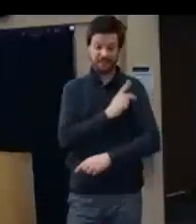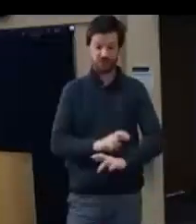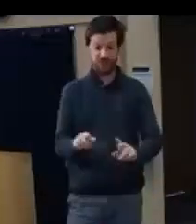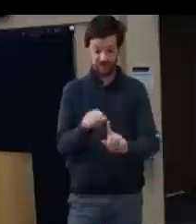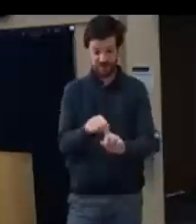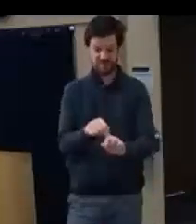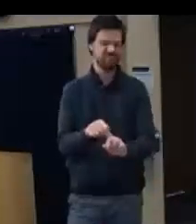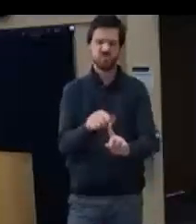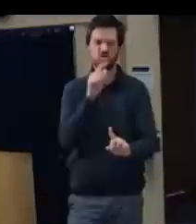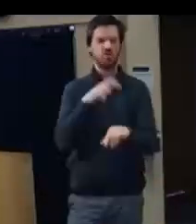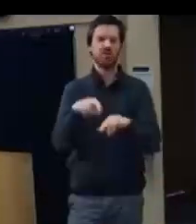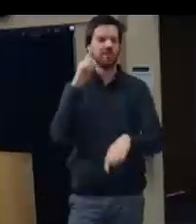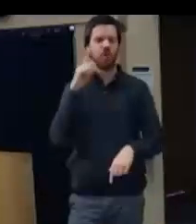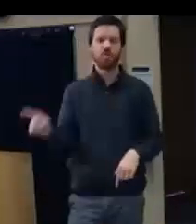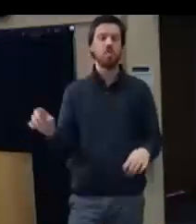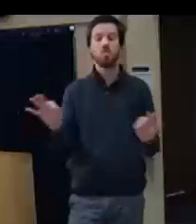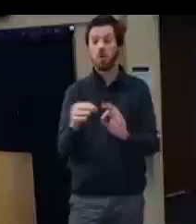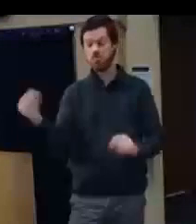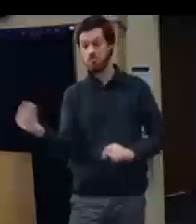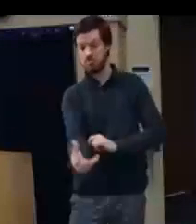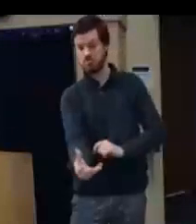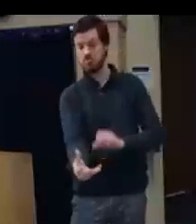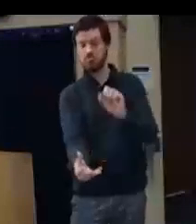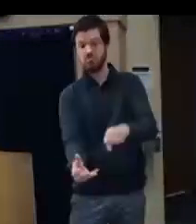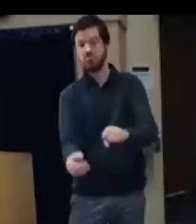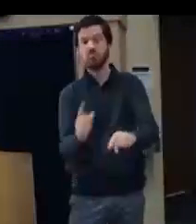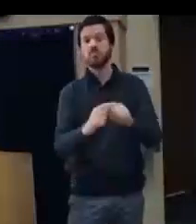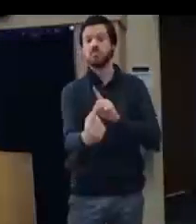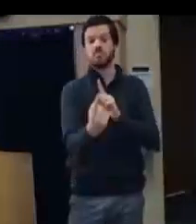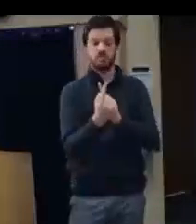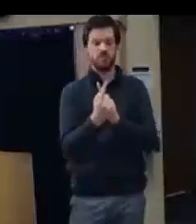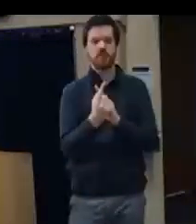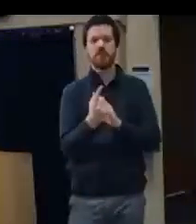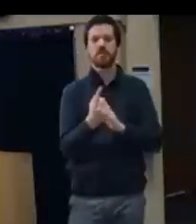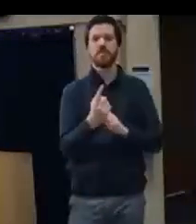refer them let them know it's available but they often do not show for their Appo appointments